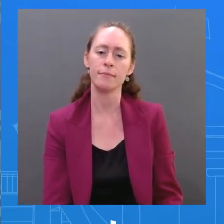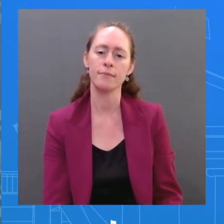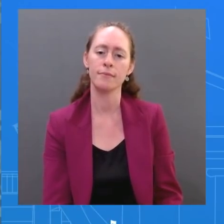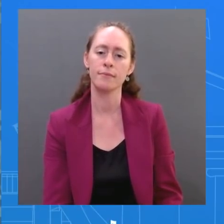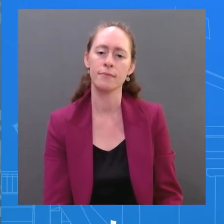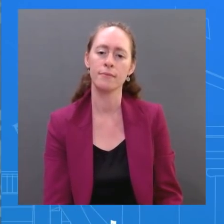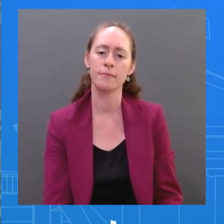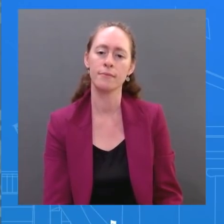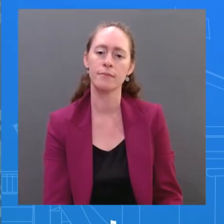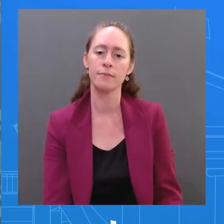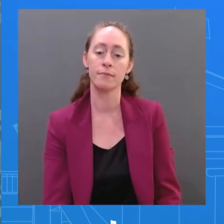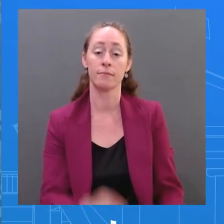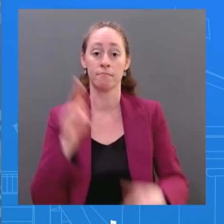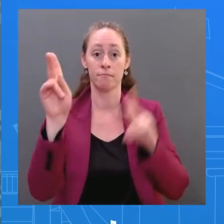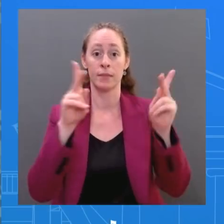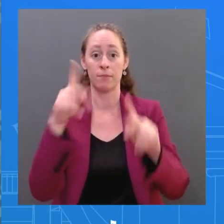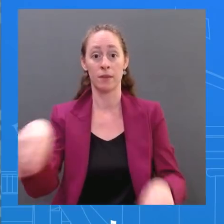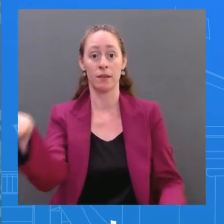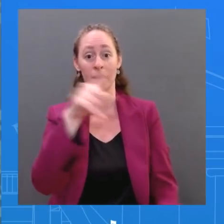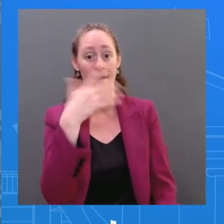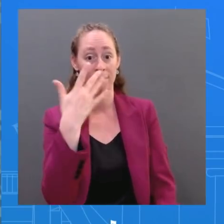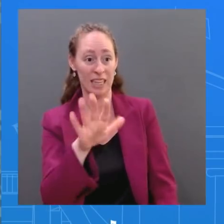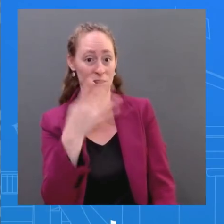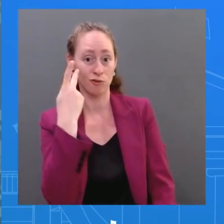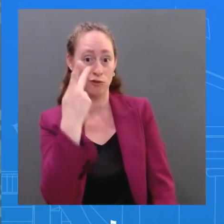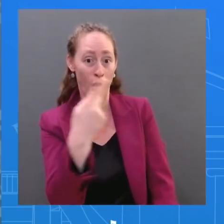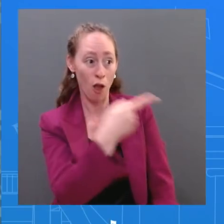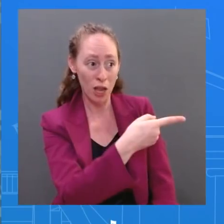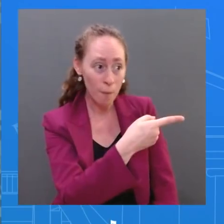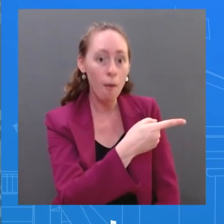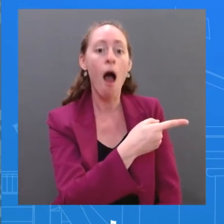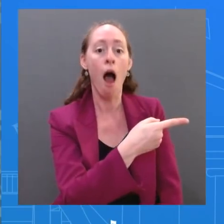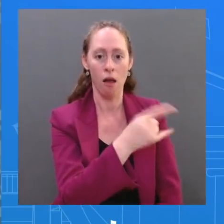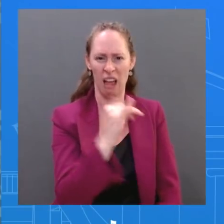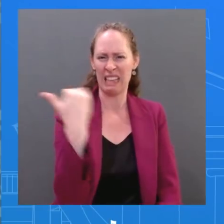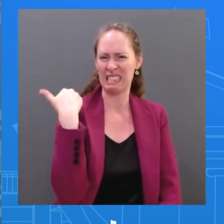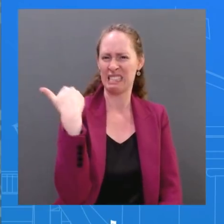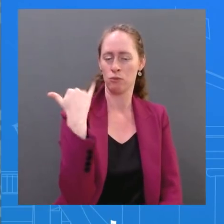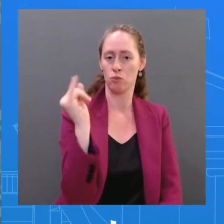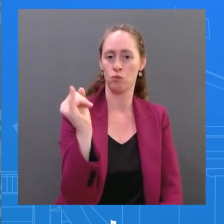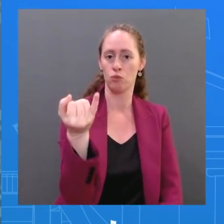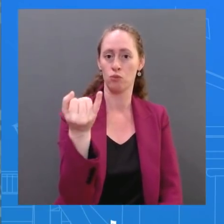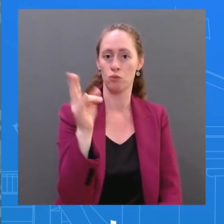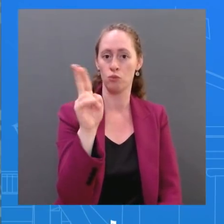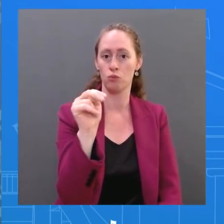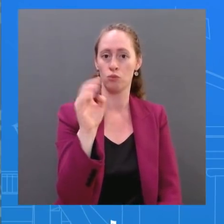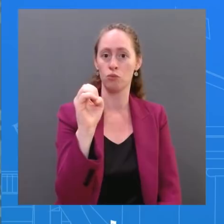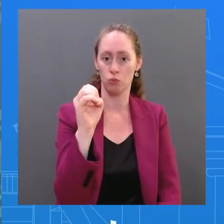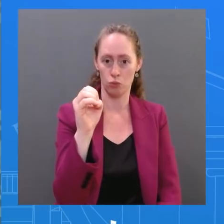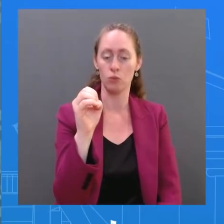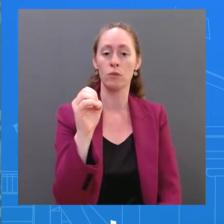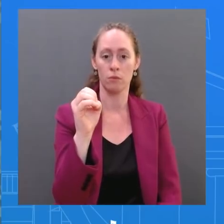and they hold regular calls with the Whelan family on the case to address any concerns that the family or Paul